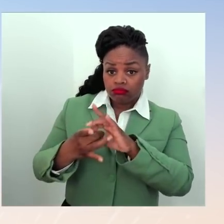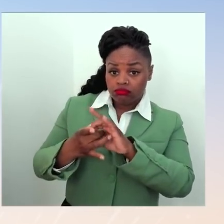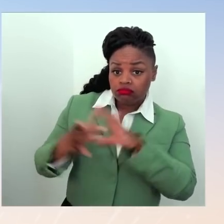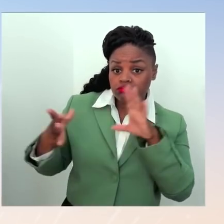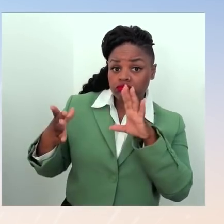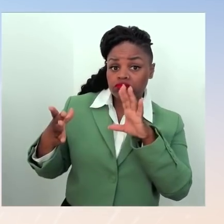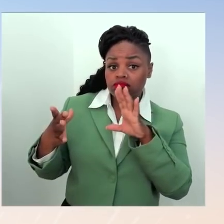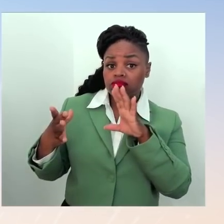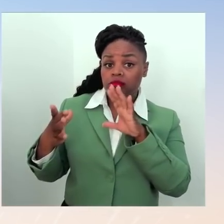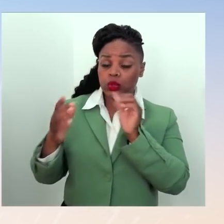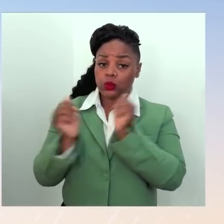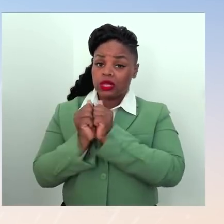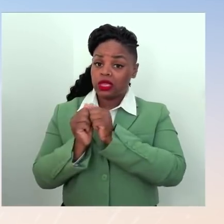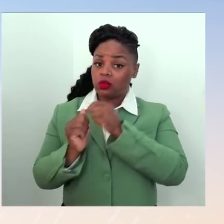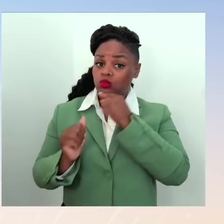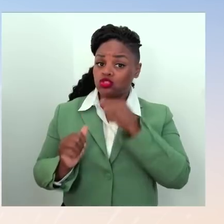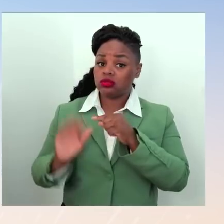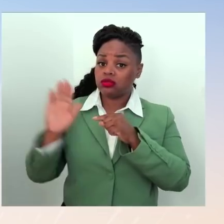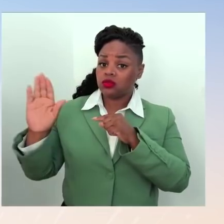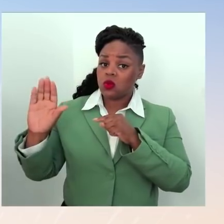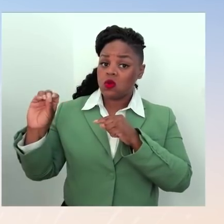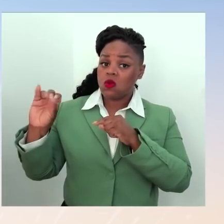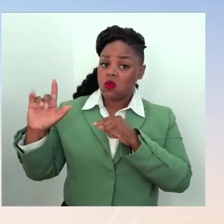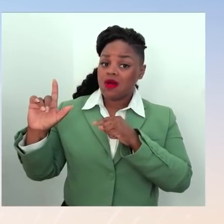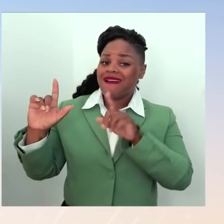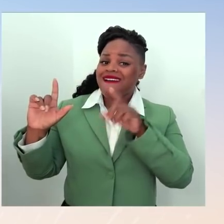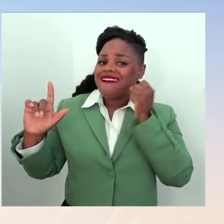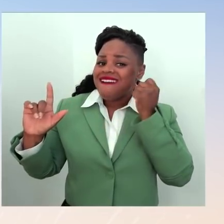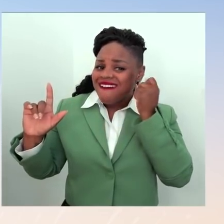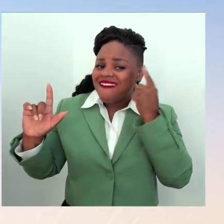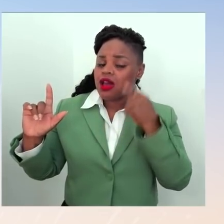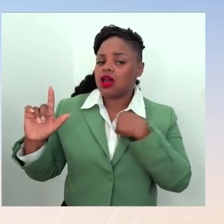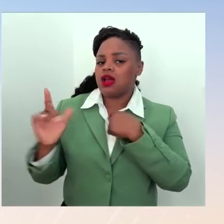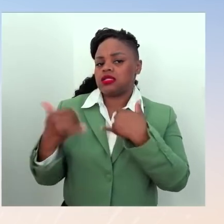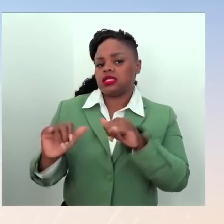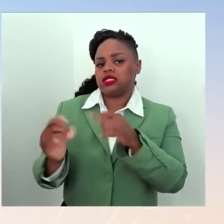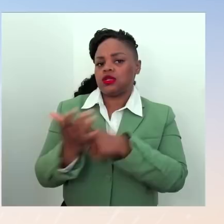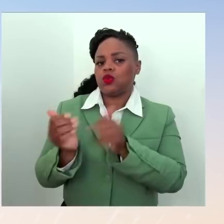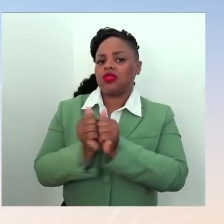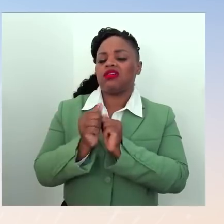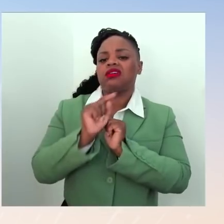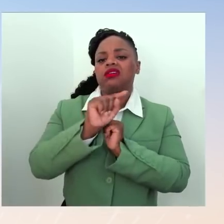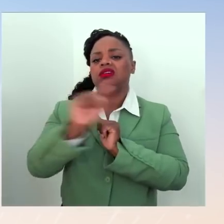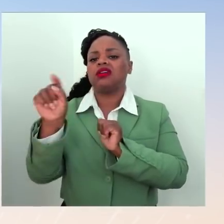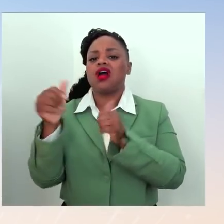I would note that what the President is most focused on is ensuring we are continuing to take steps